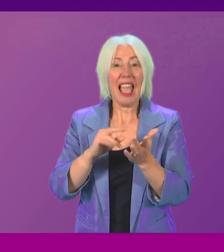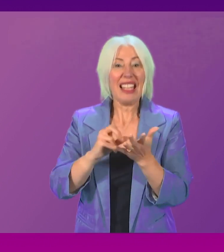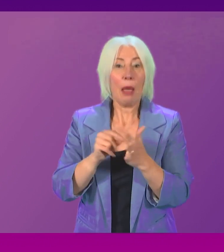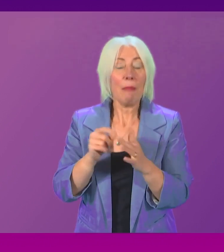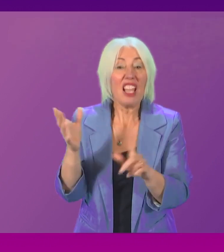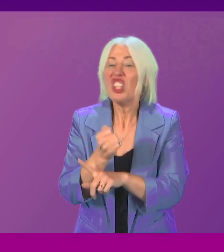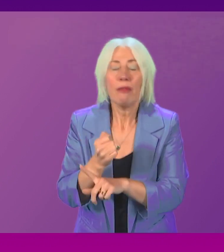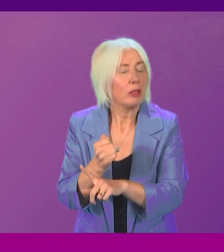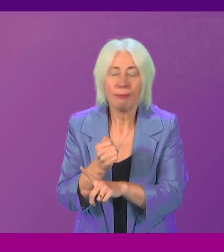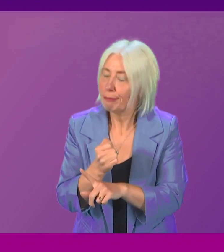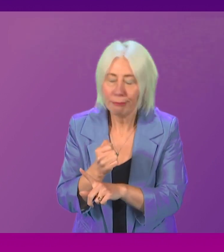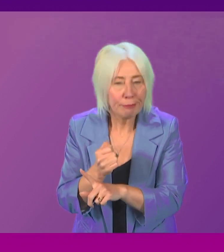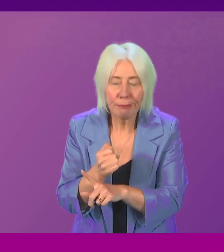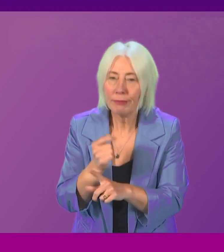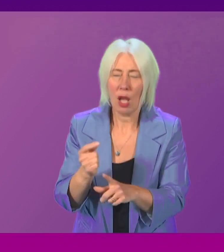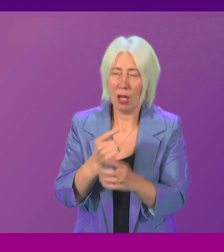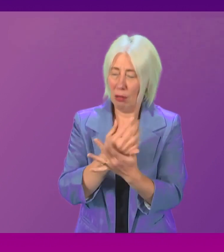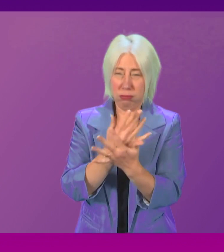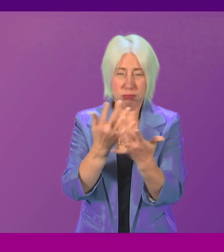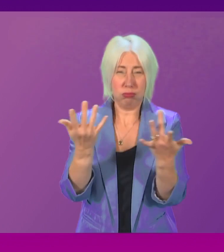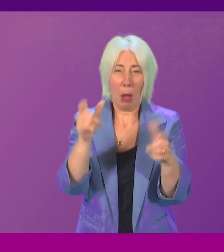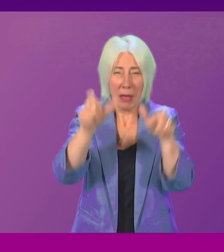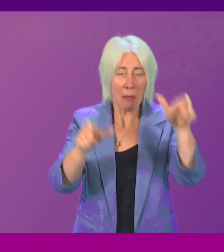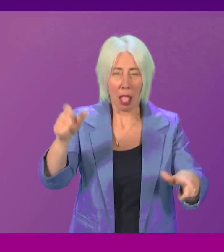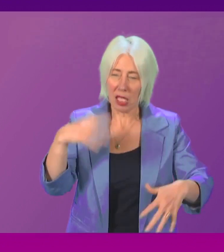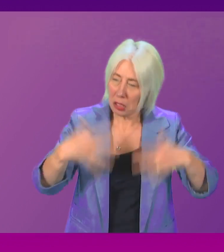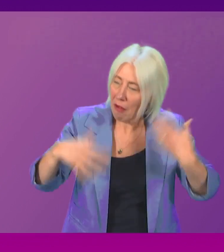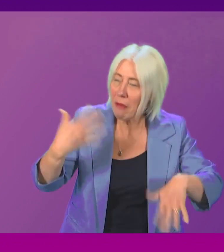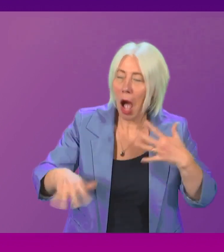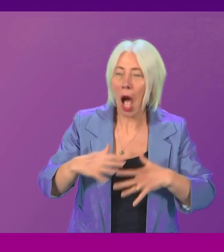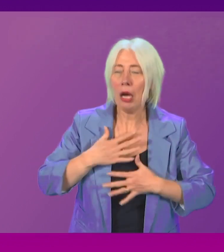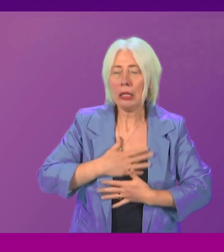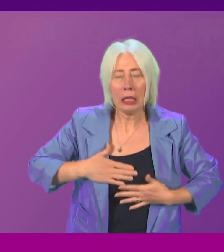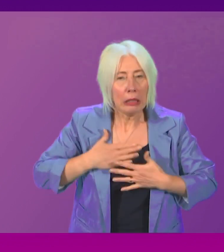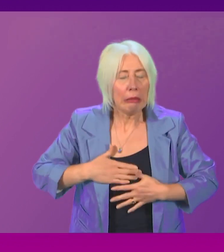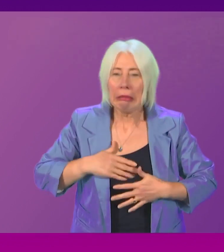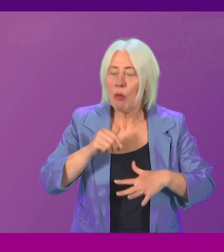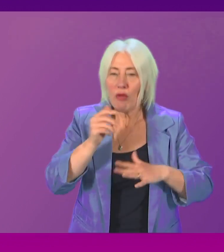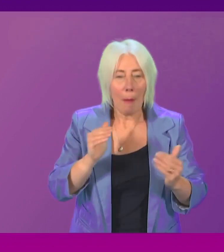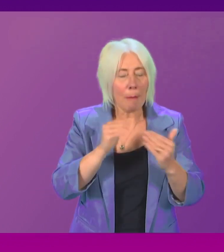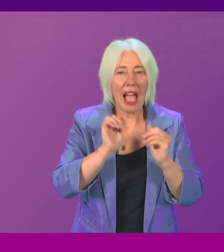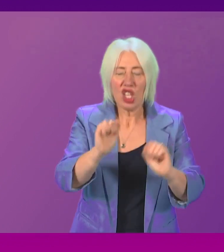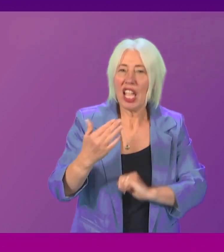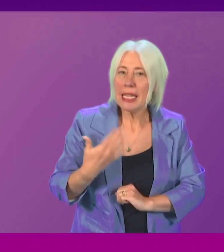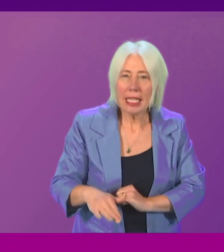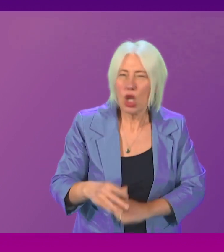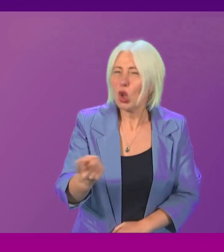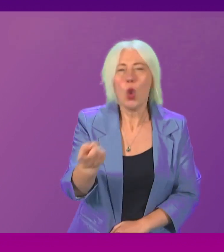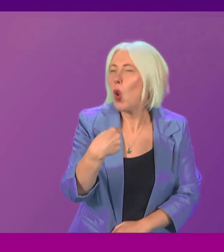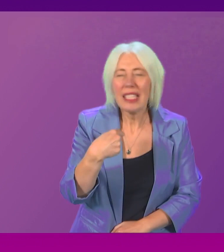There is a sea of human pain out there and so much unmet need. First Minister, do not just tell me that this is unacceptable.